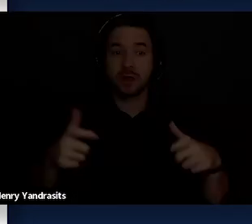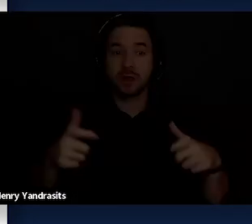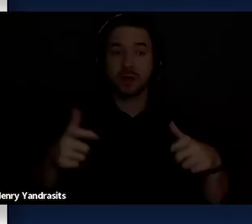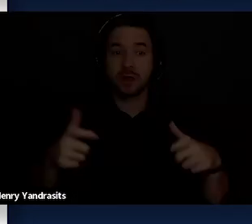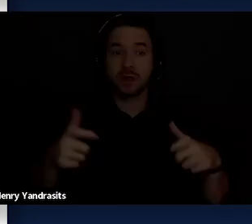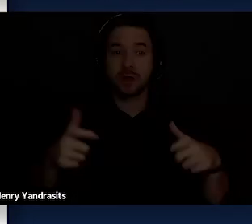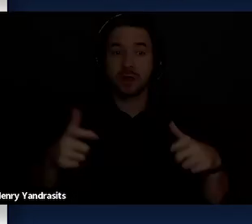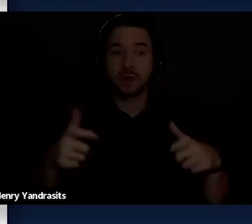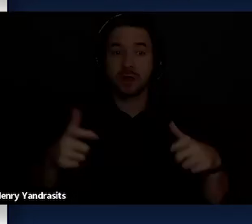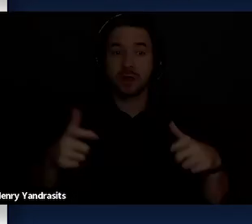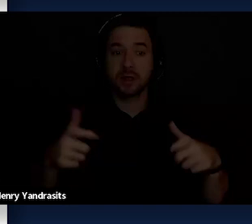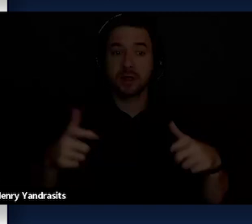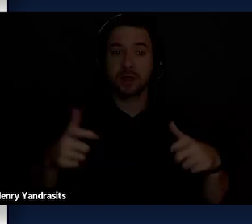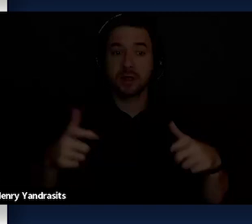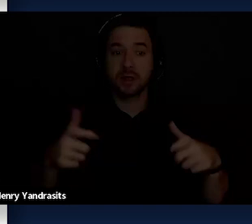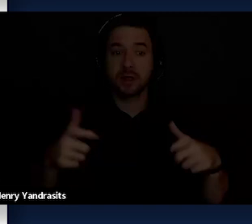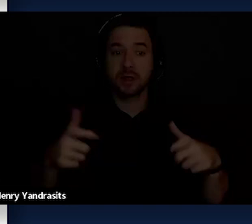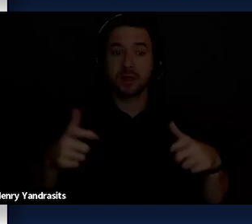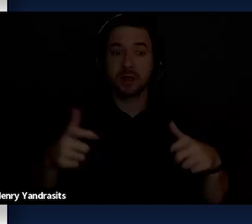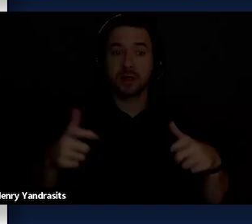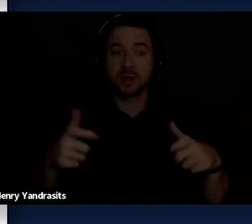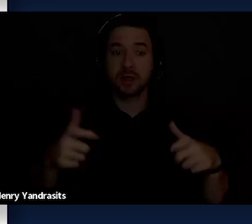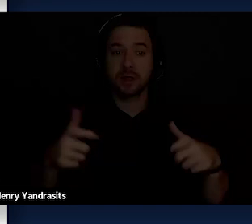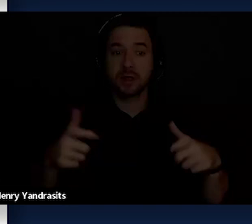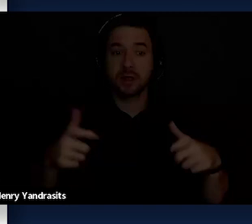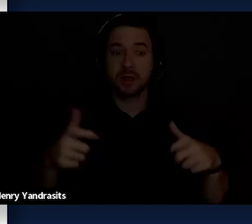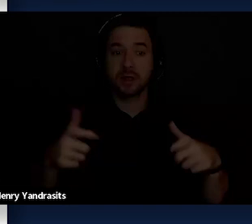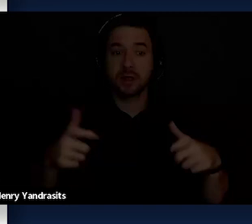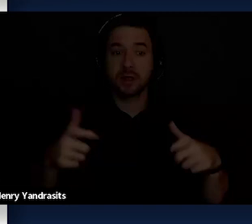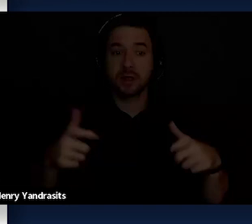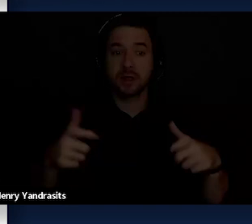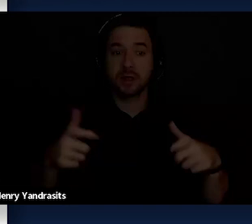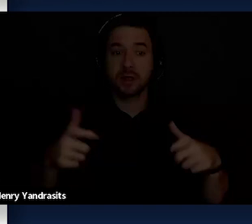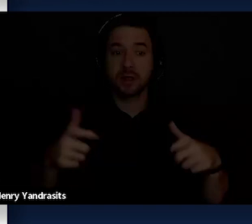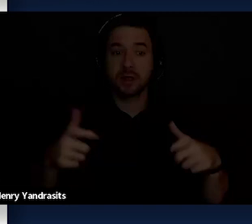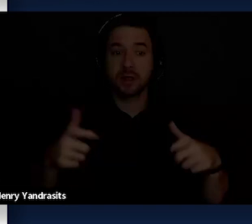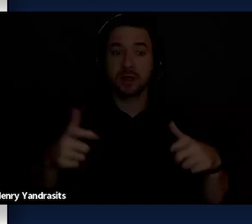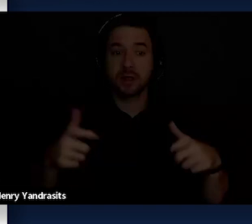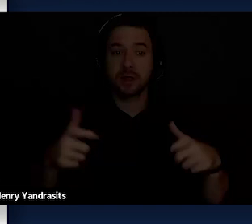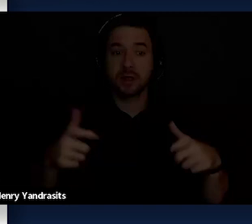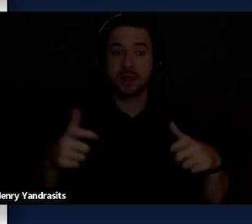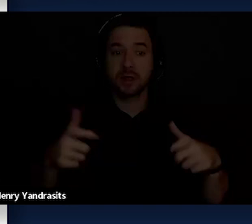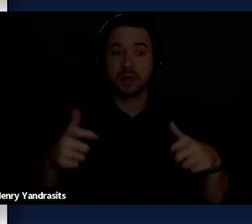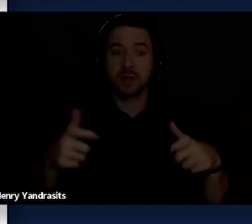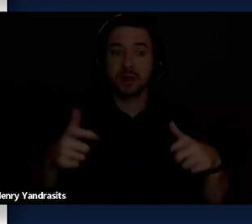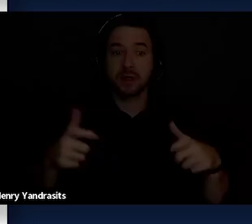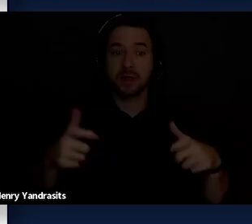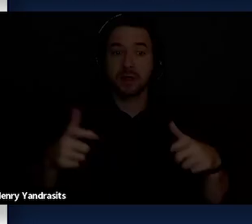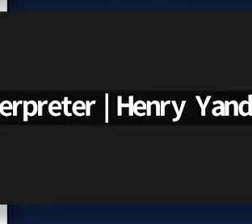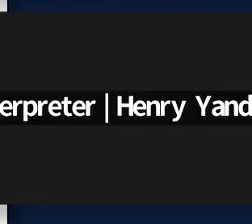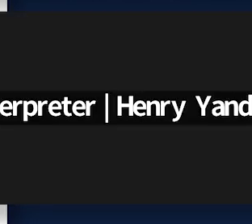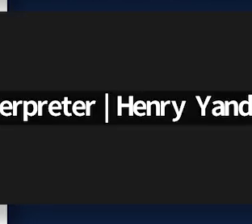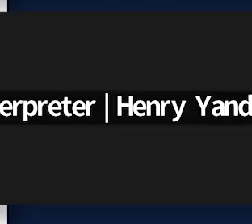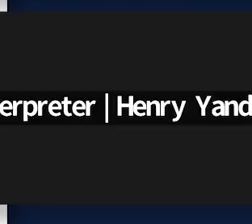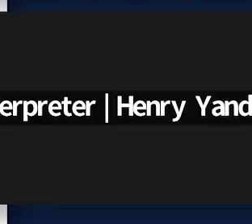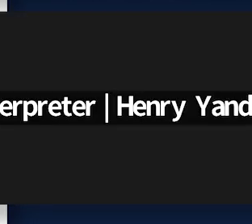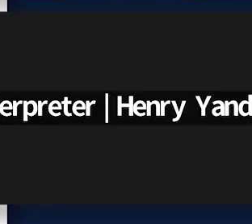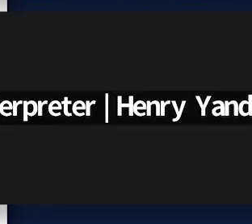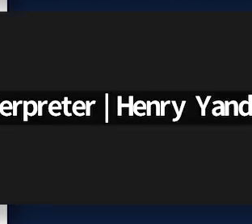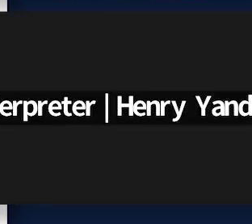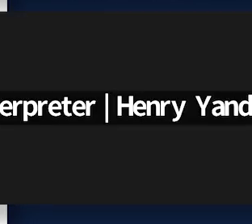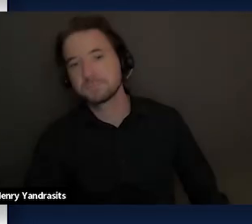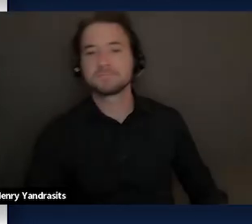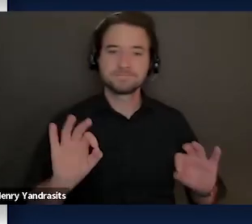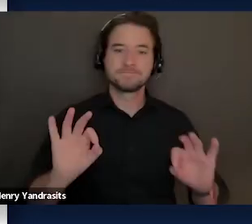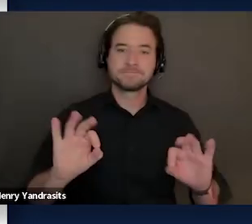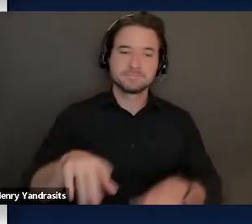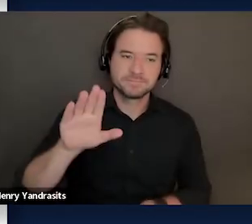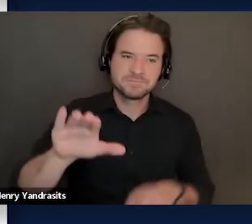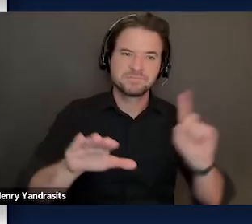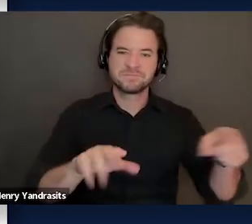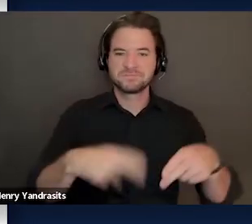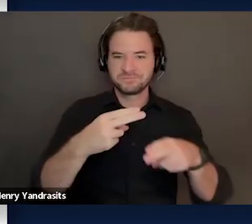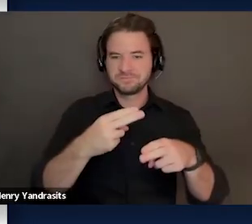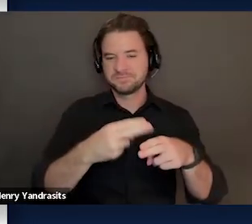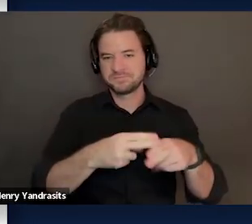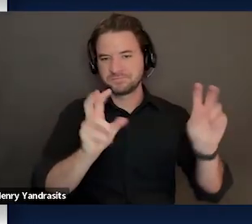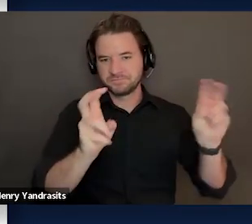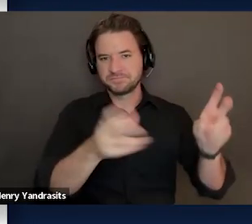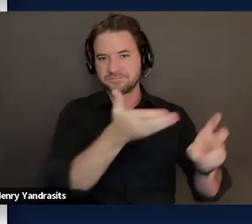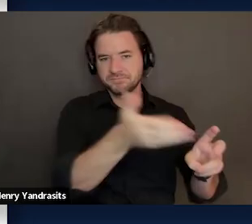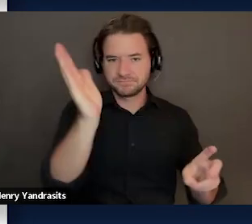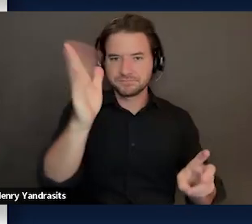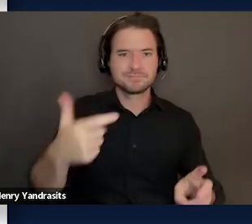And the politics of public health recognition. Uh, as a disabled person who has spent 15 years working in or studying public health, I've repeatedly bumped up against disability, even when I'm not working on projects with a specific disability focus.